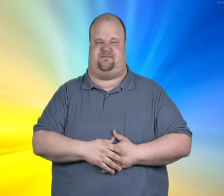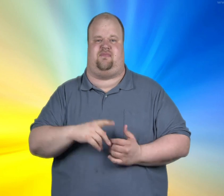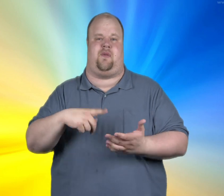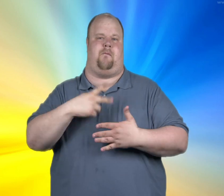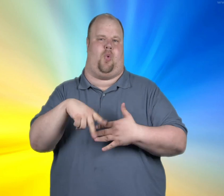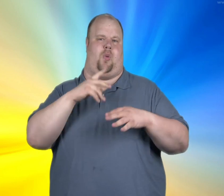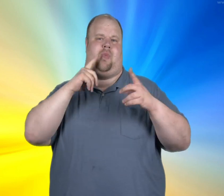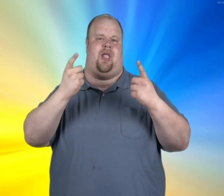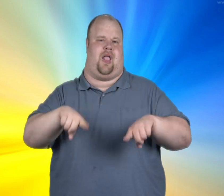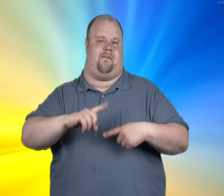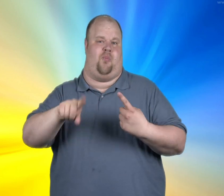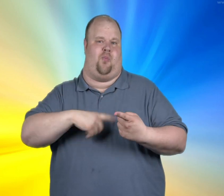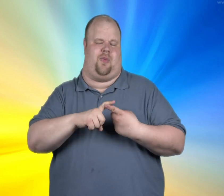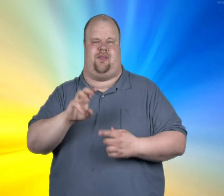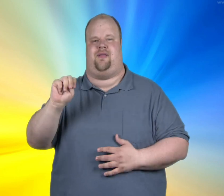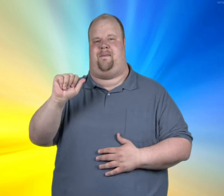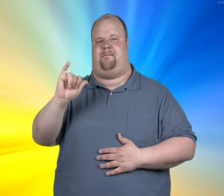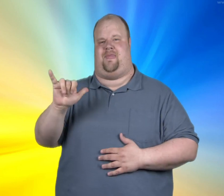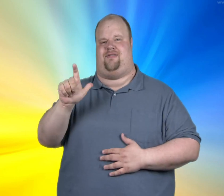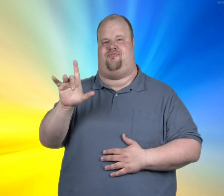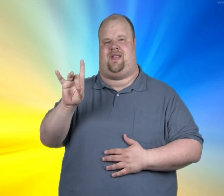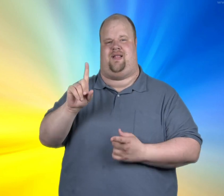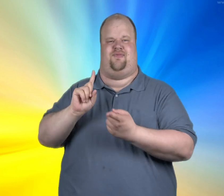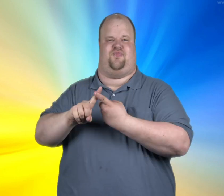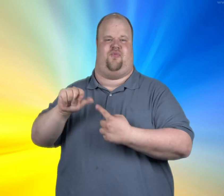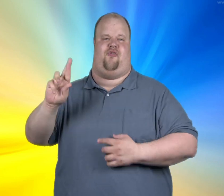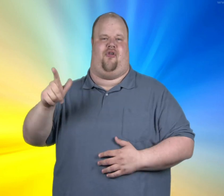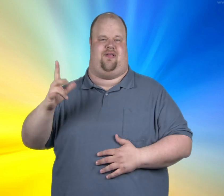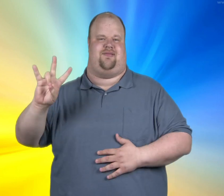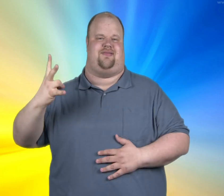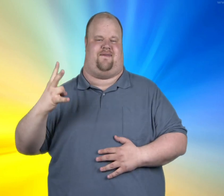This program will take place starting May 28 through August 7.